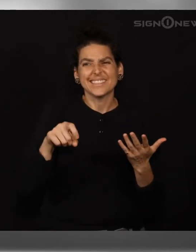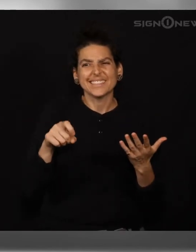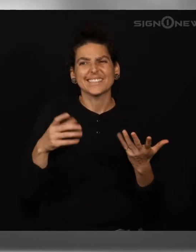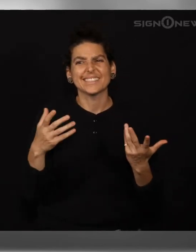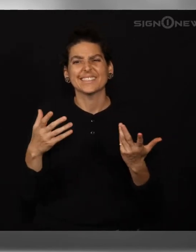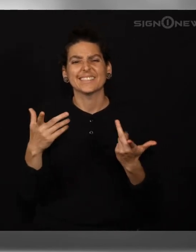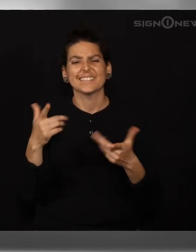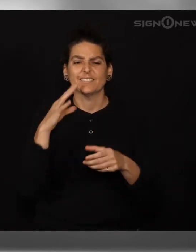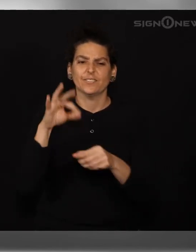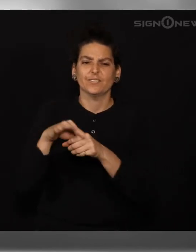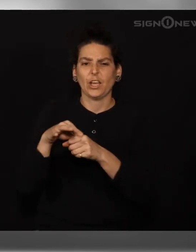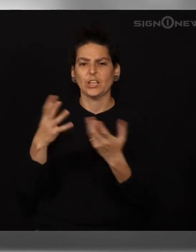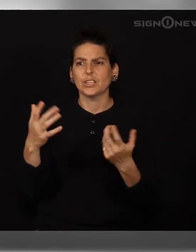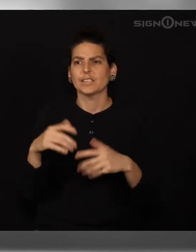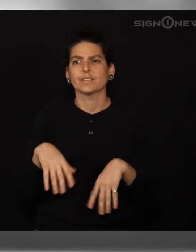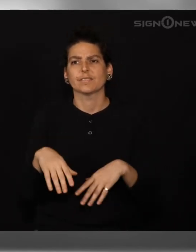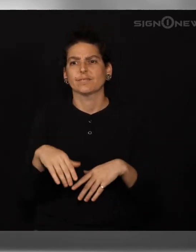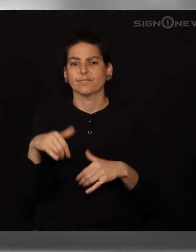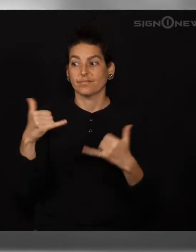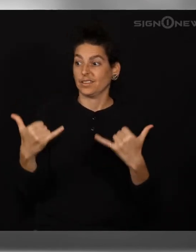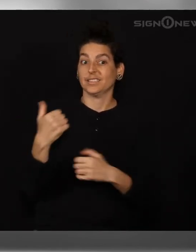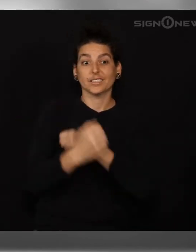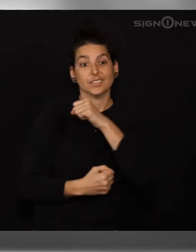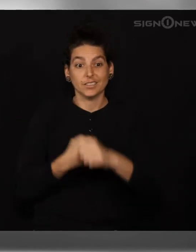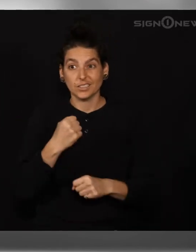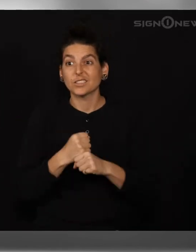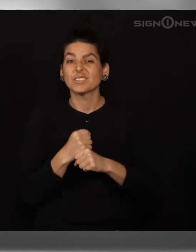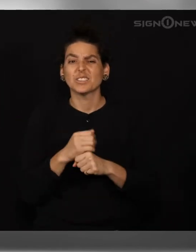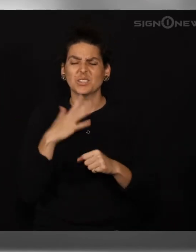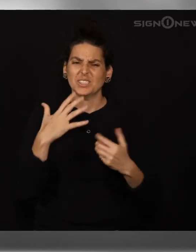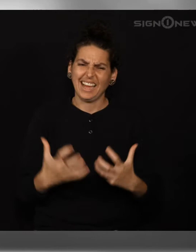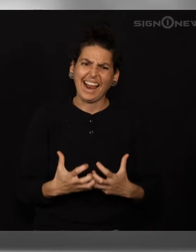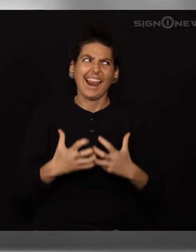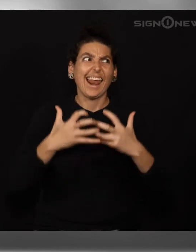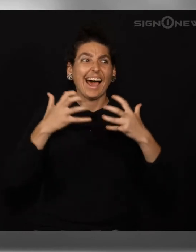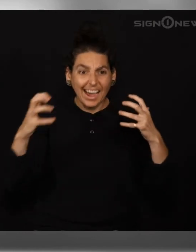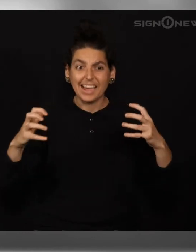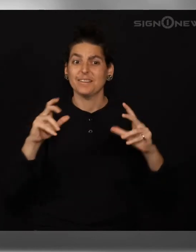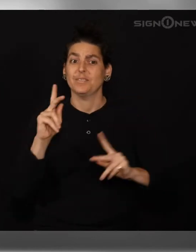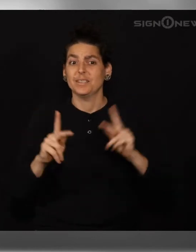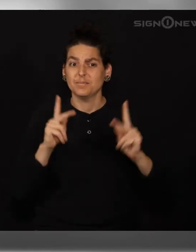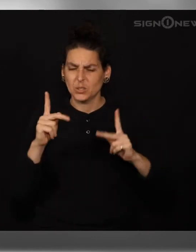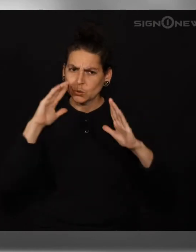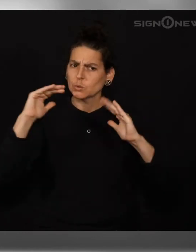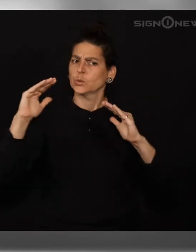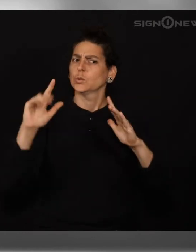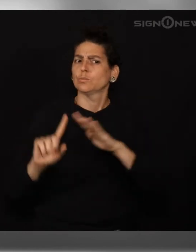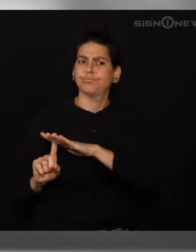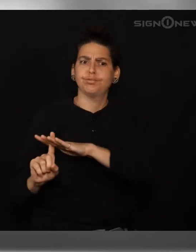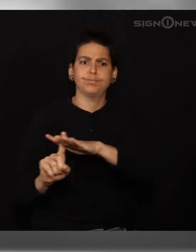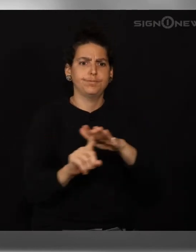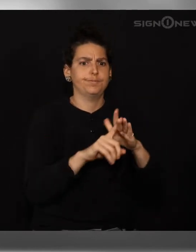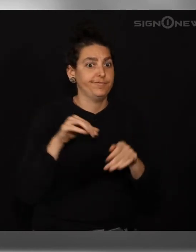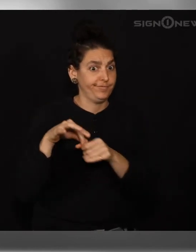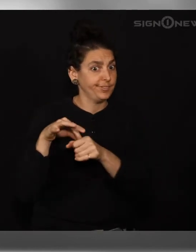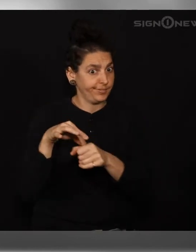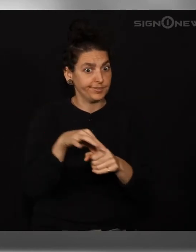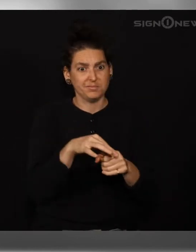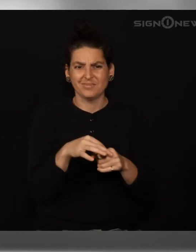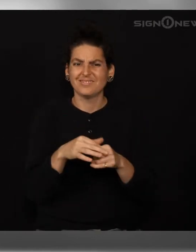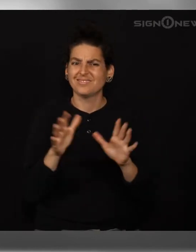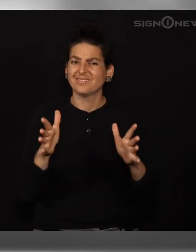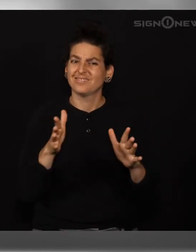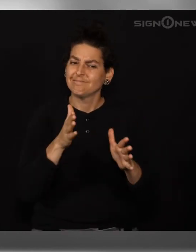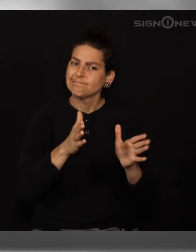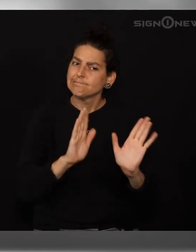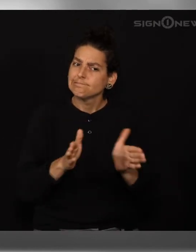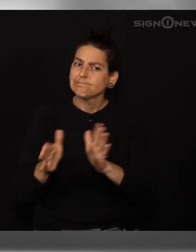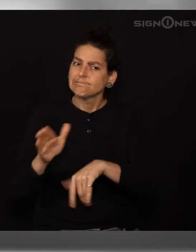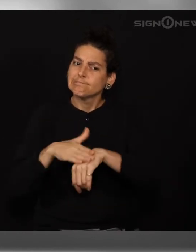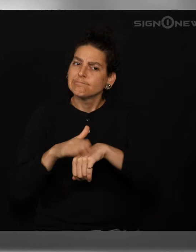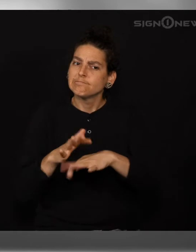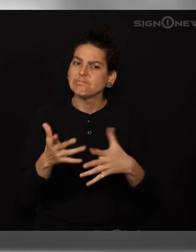This year many people are expected to vote so be prepared for long lines.